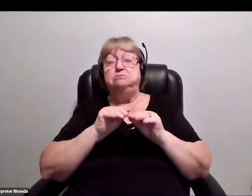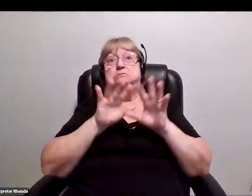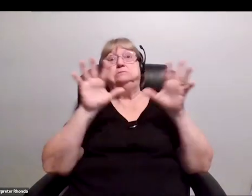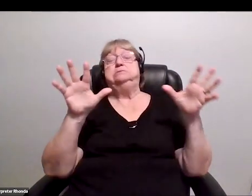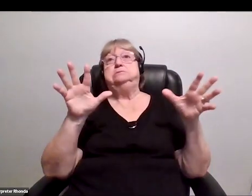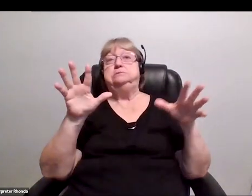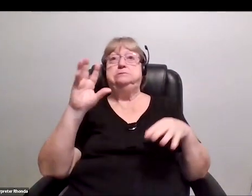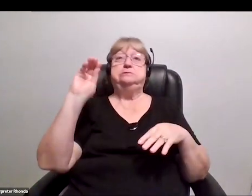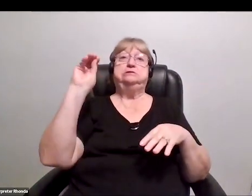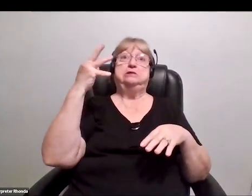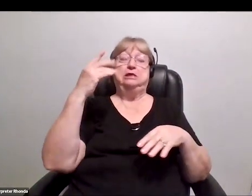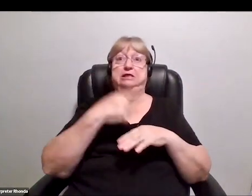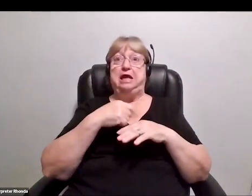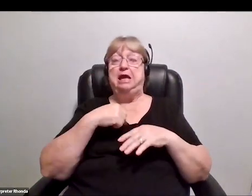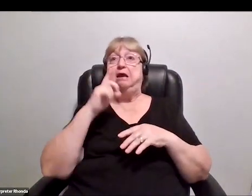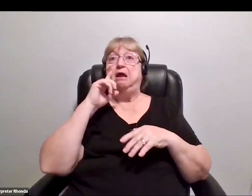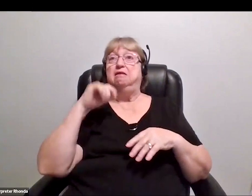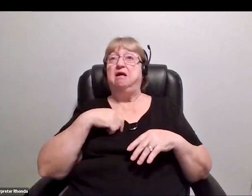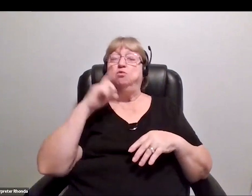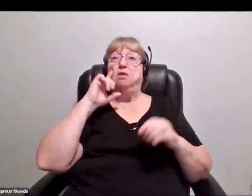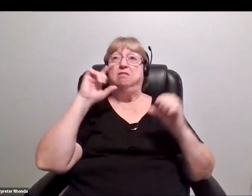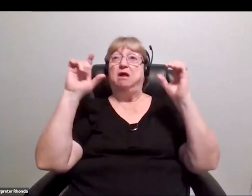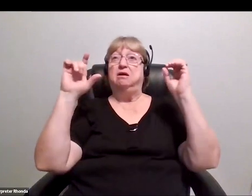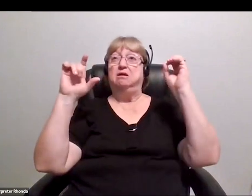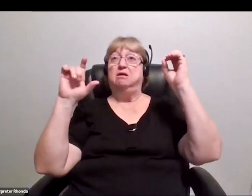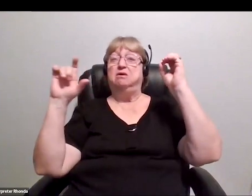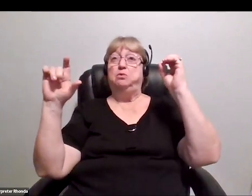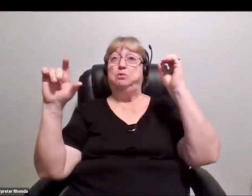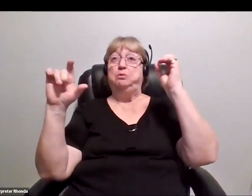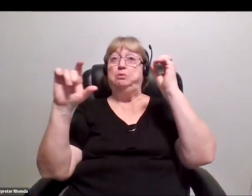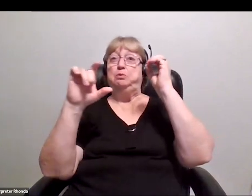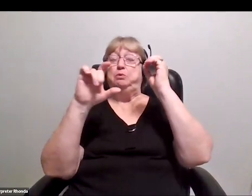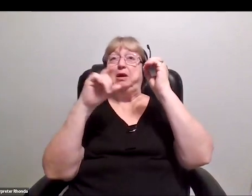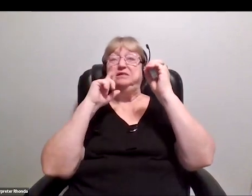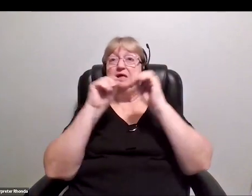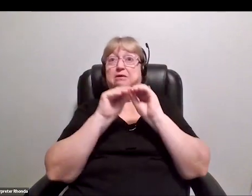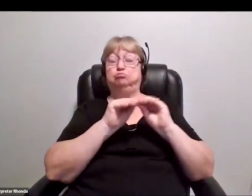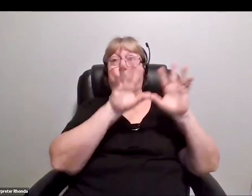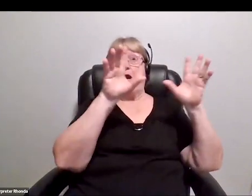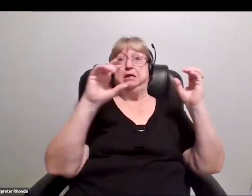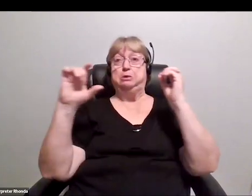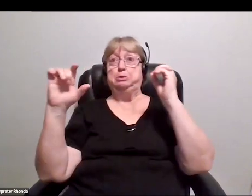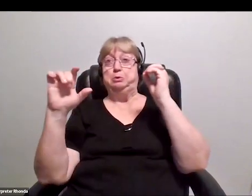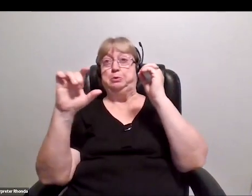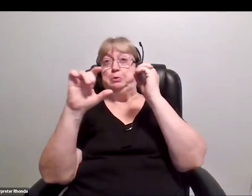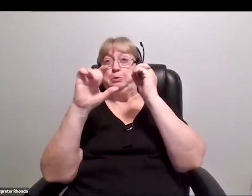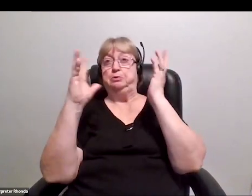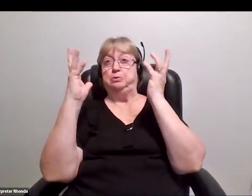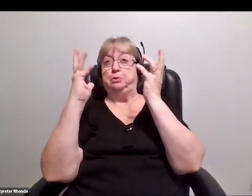Then as it dims, as the moon eclipses the sun, or as you're indoors, if you cover a sensor, the light intensity changes.